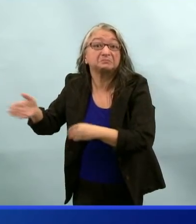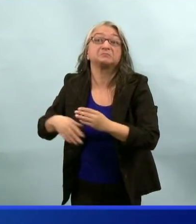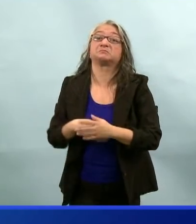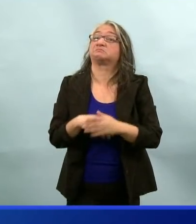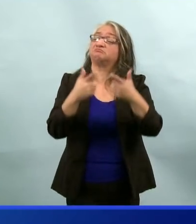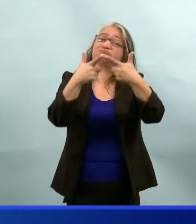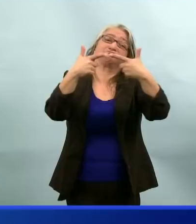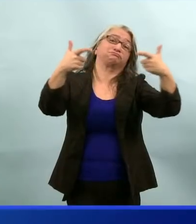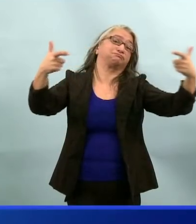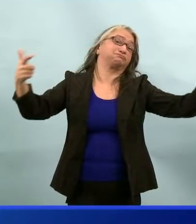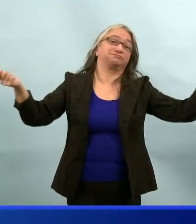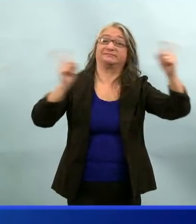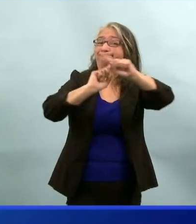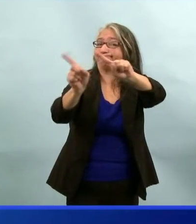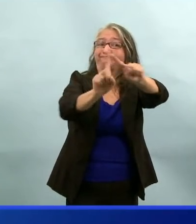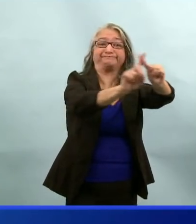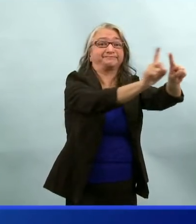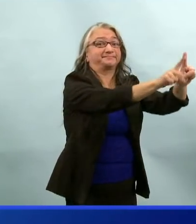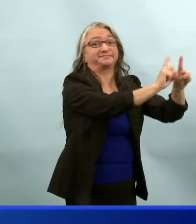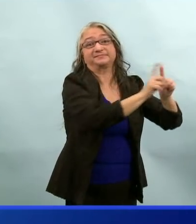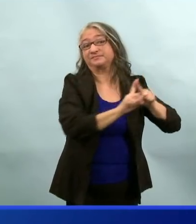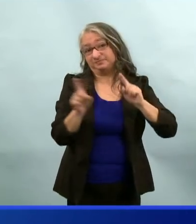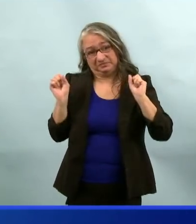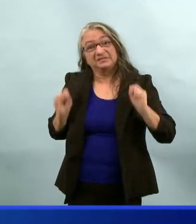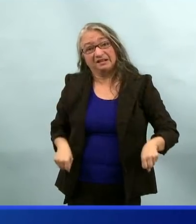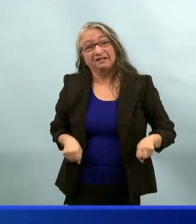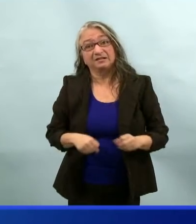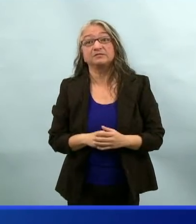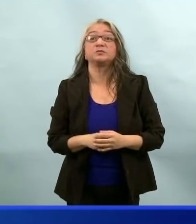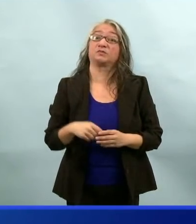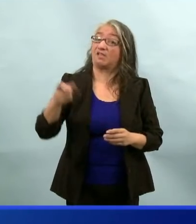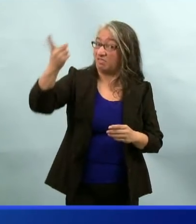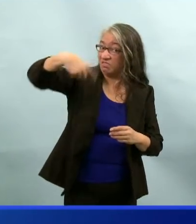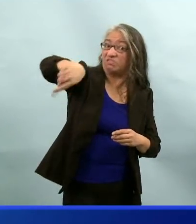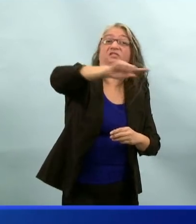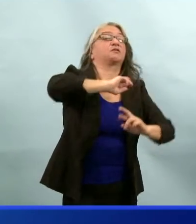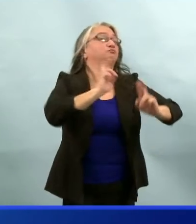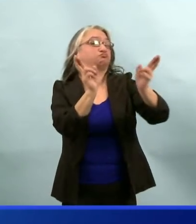as well as those at our community clinics are all ready to help make the vaccination